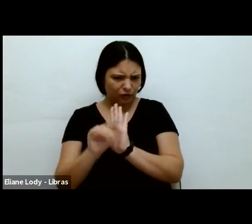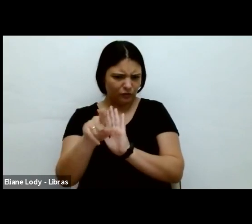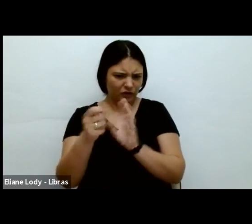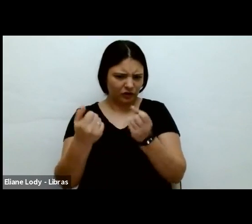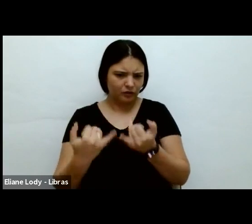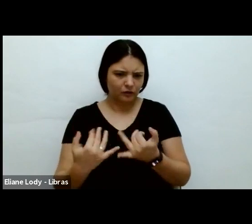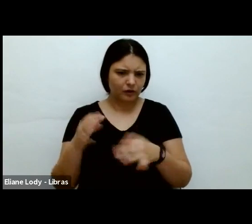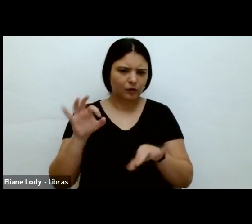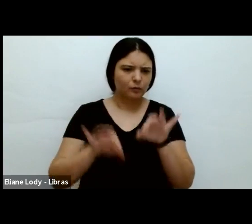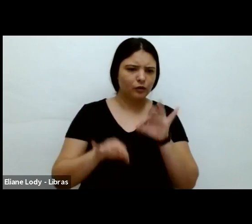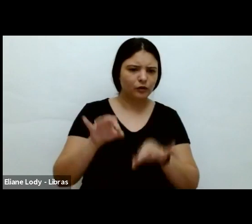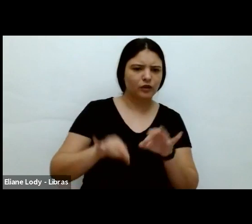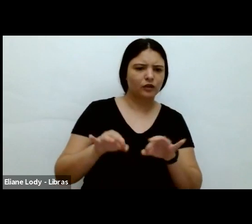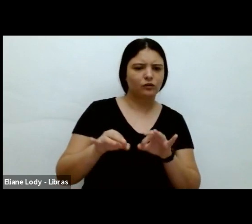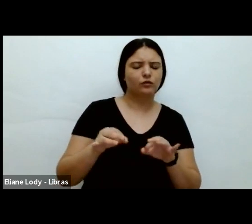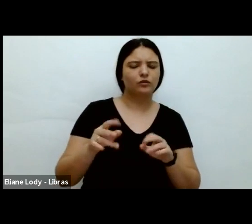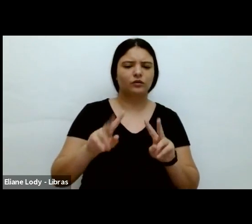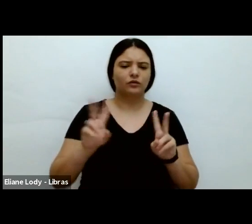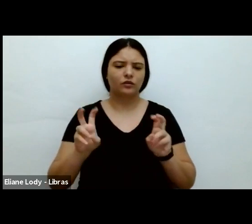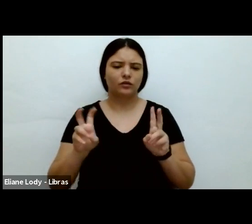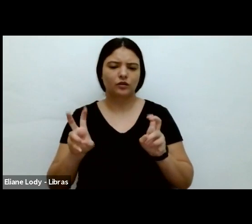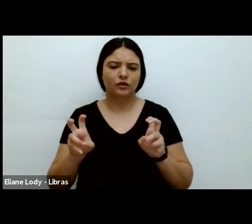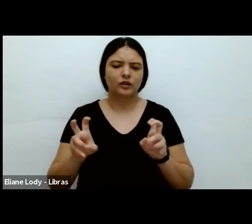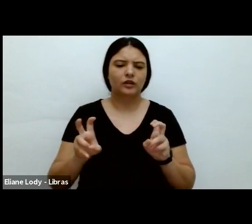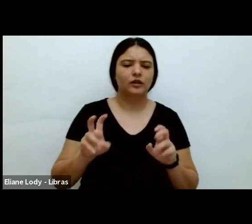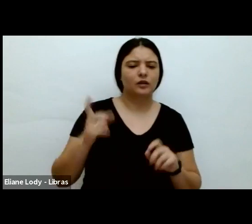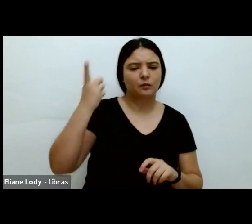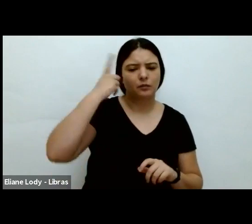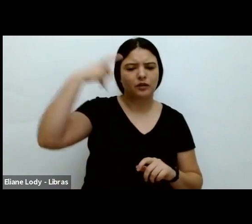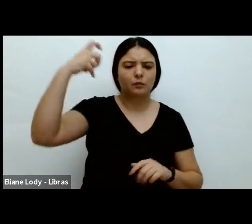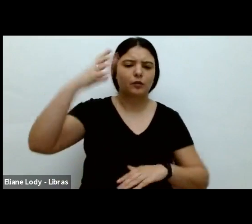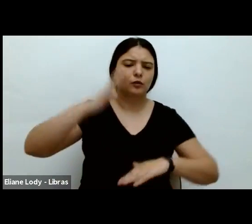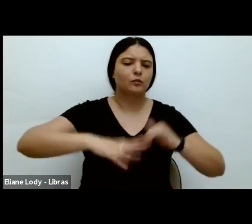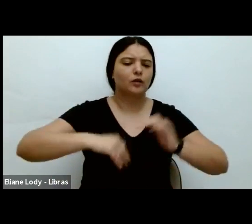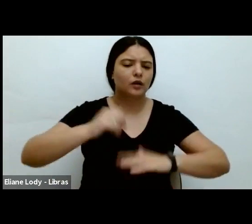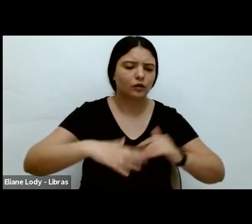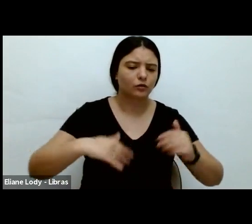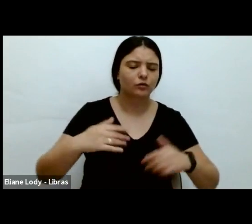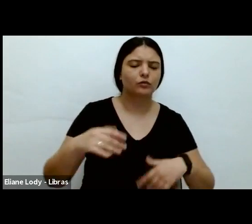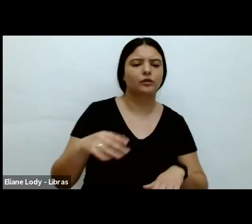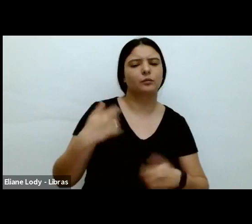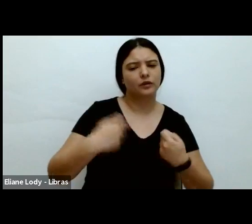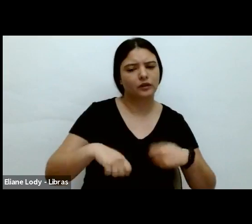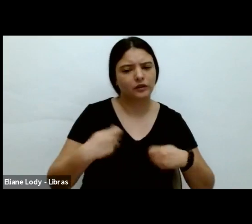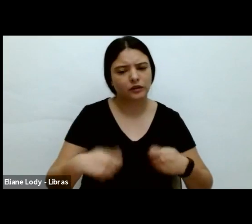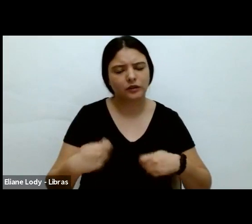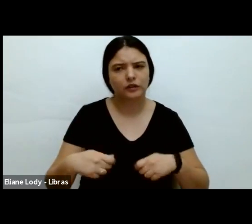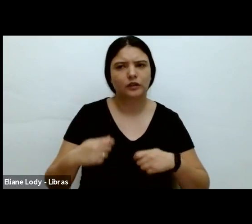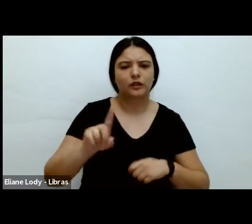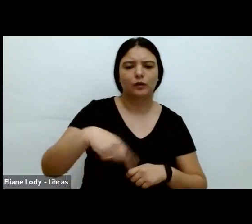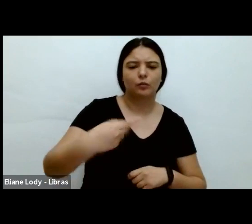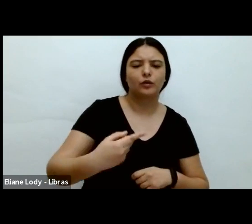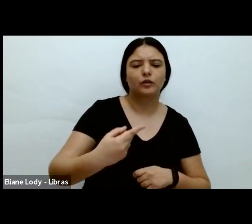India In that In that deals with British In that deals with practical insights In that deals with practical insights practical insights that needs to be that needs to be converted into political demand